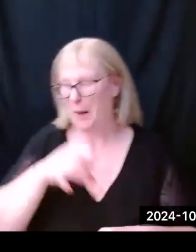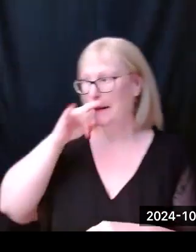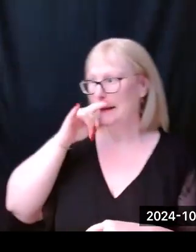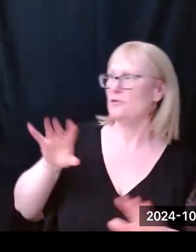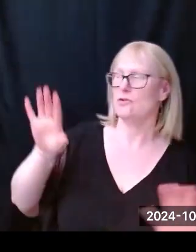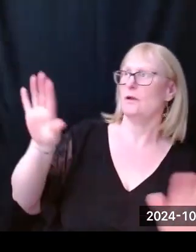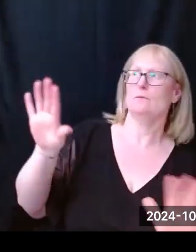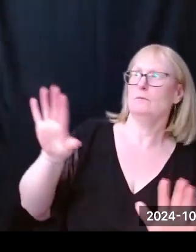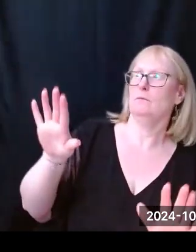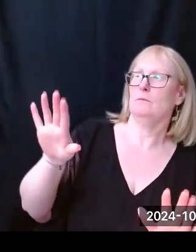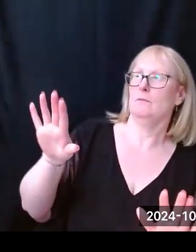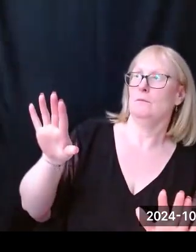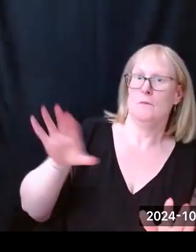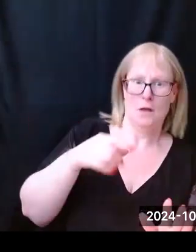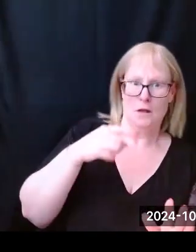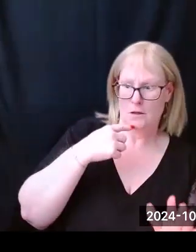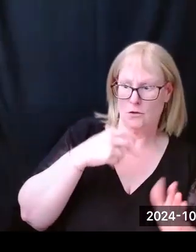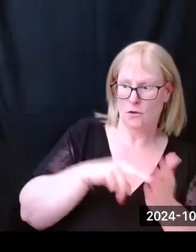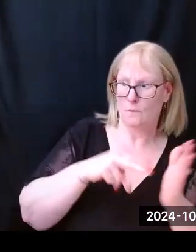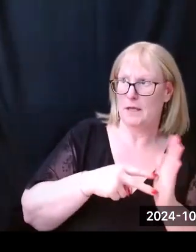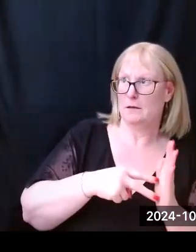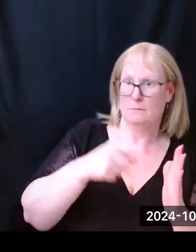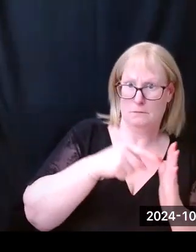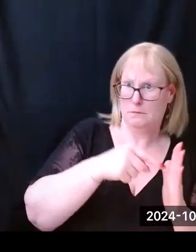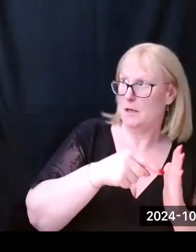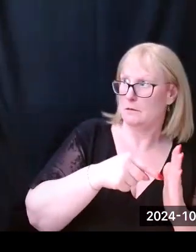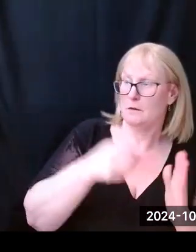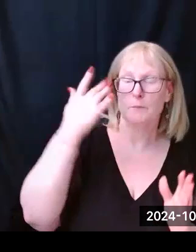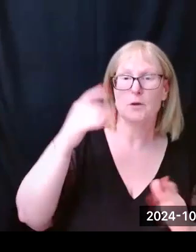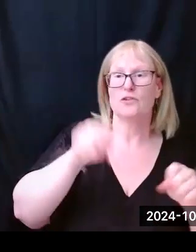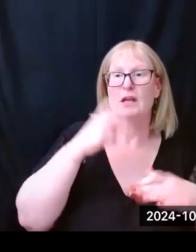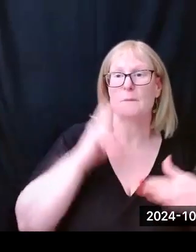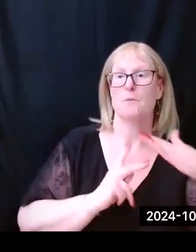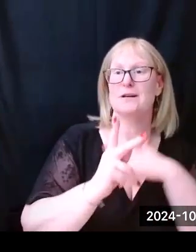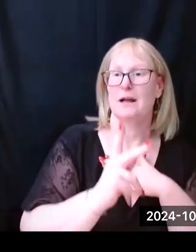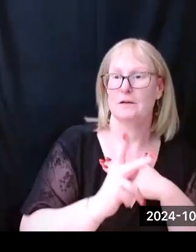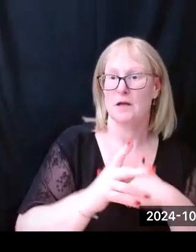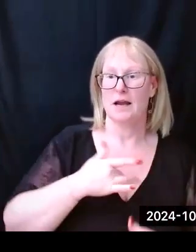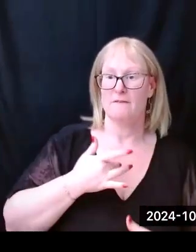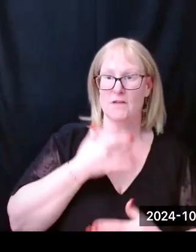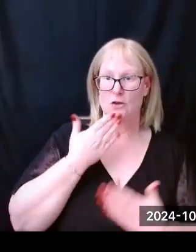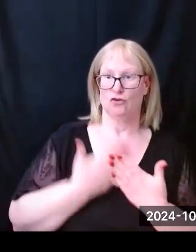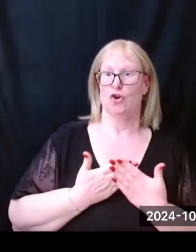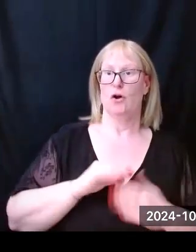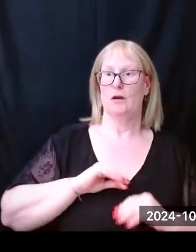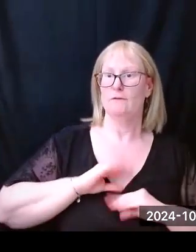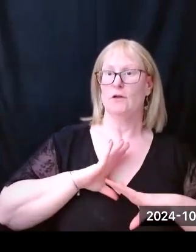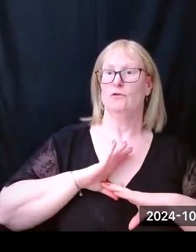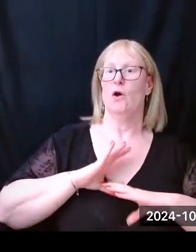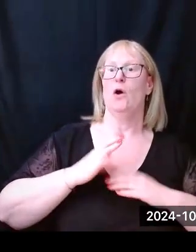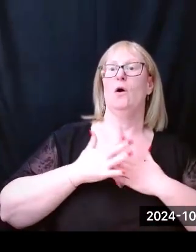world because they can predict what's going to happen and then that feels good. That gives them a sense of perceived control.